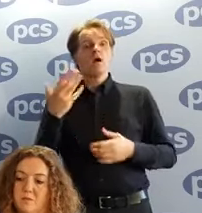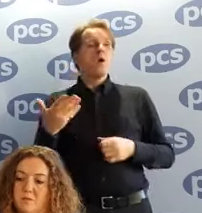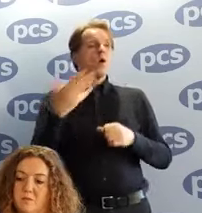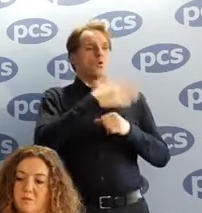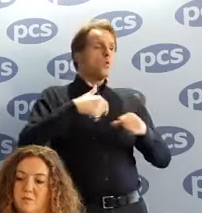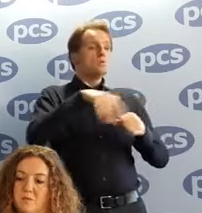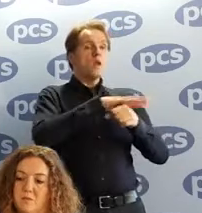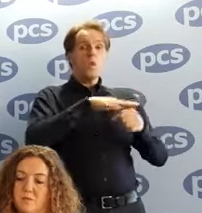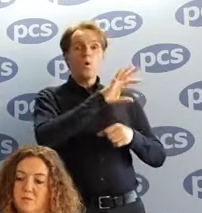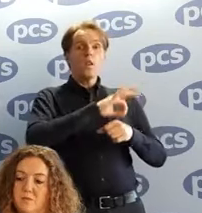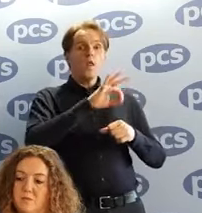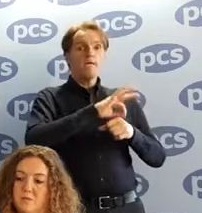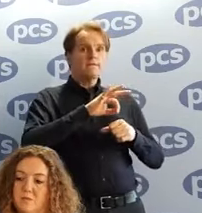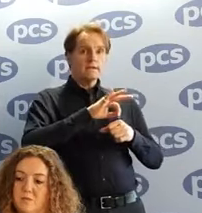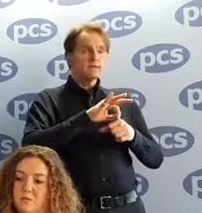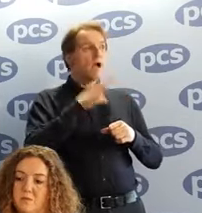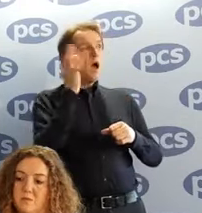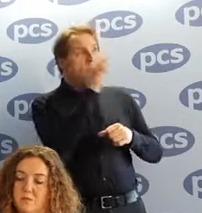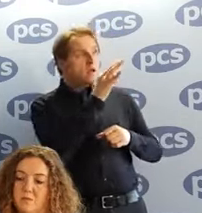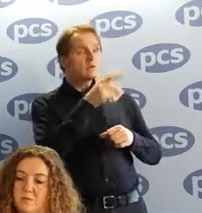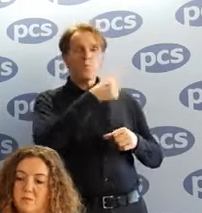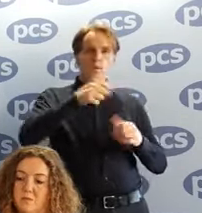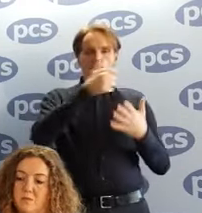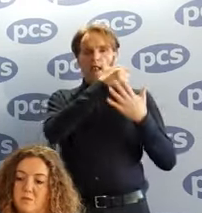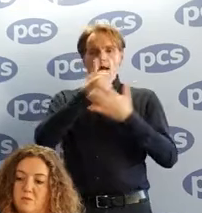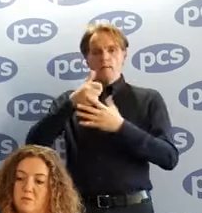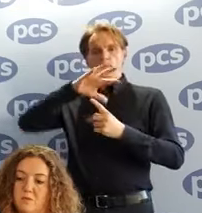and ask for some help and we try and help them whichever way we can. Because